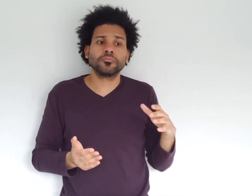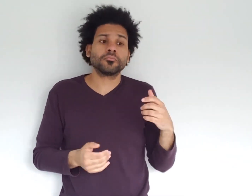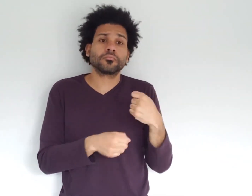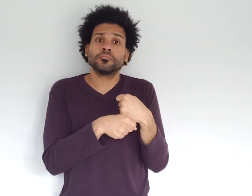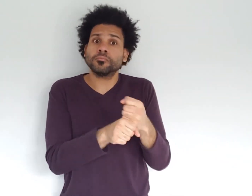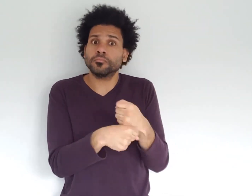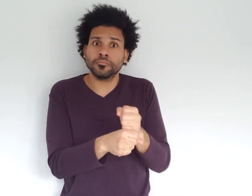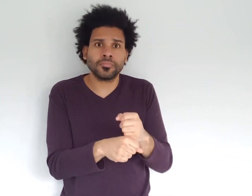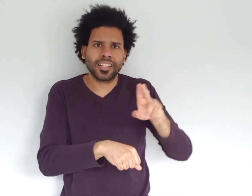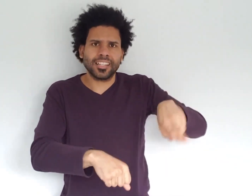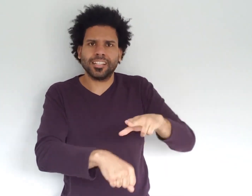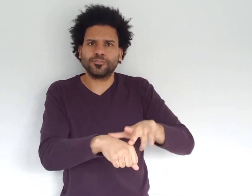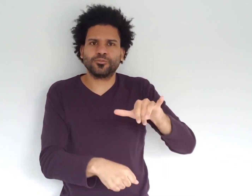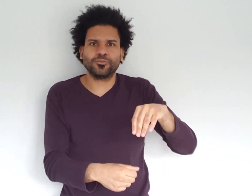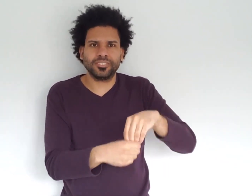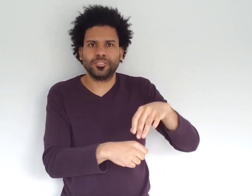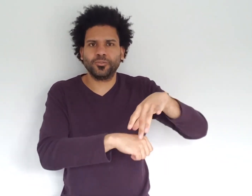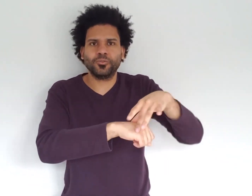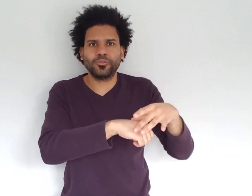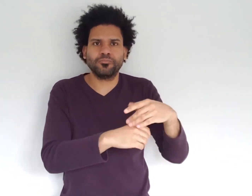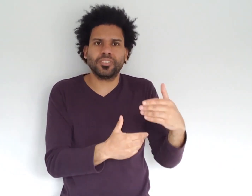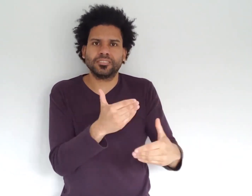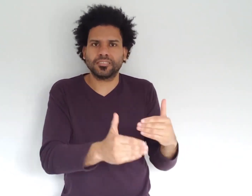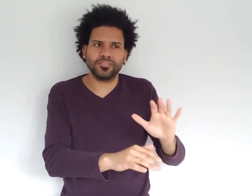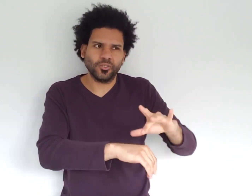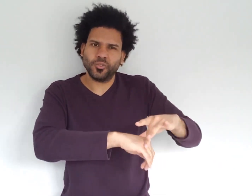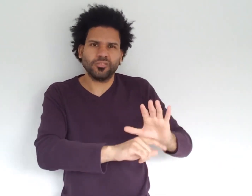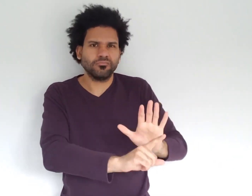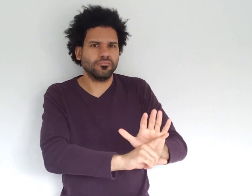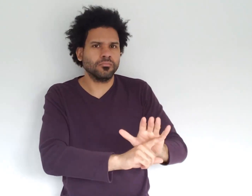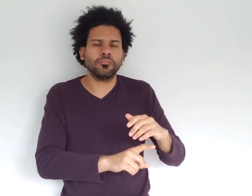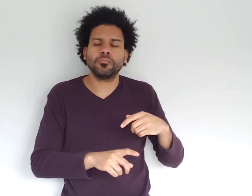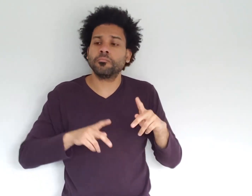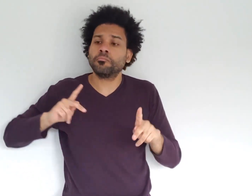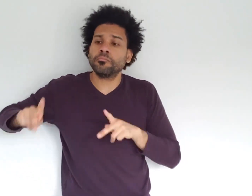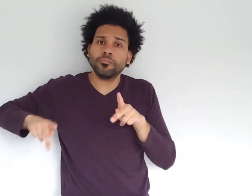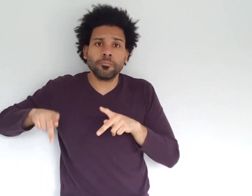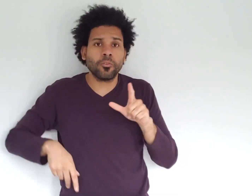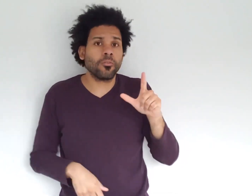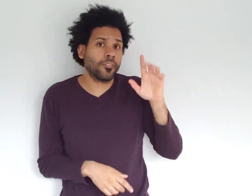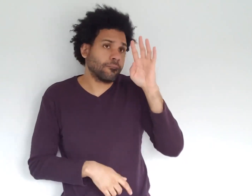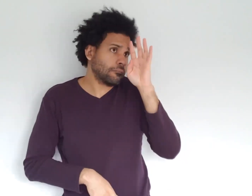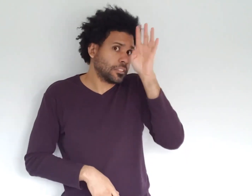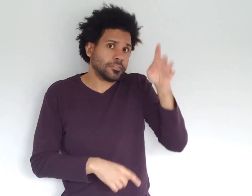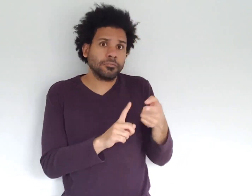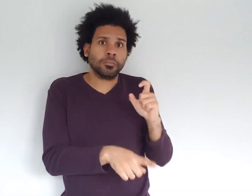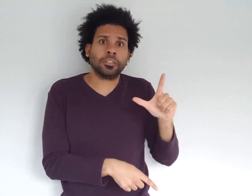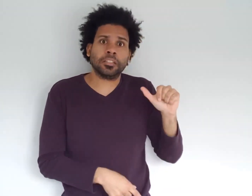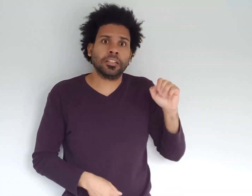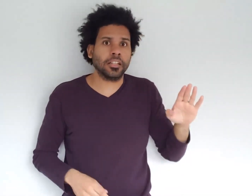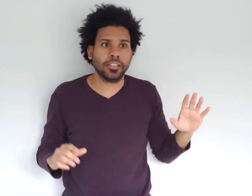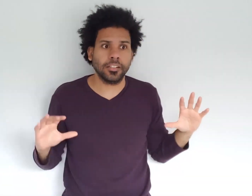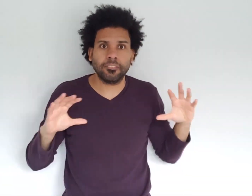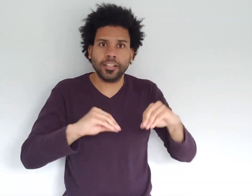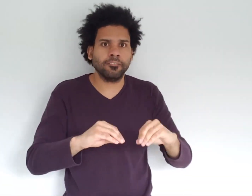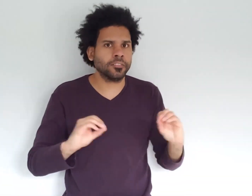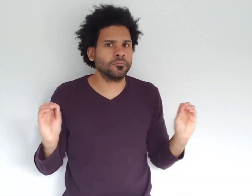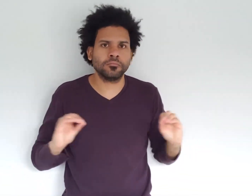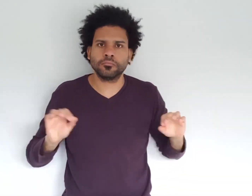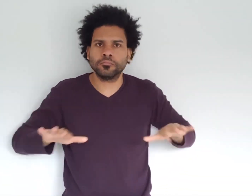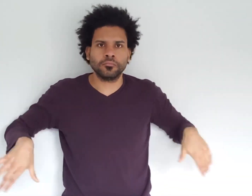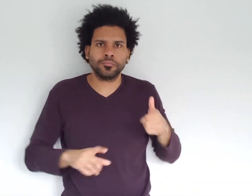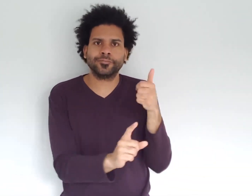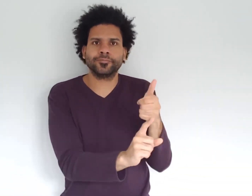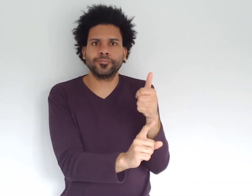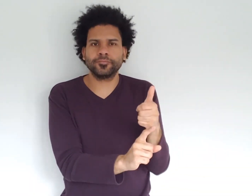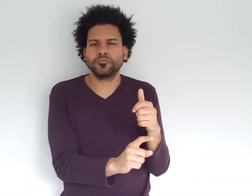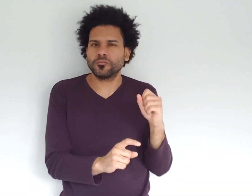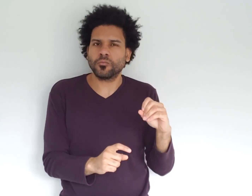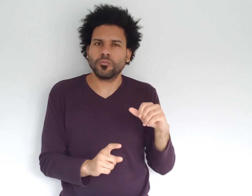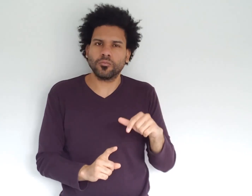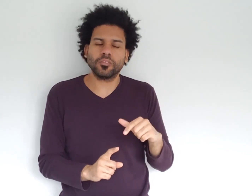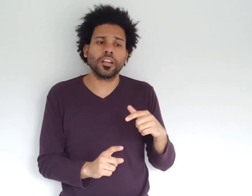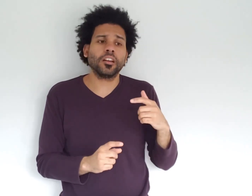It naturally is made by the Earth in the process. Lab-made synthesis by people cannot be involved.